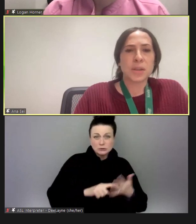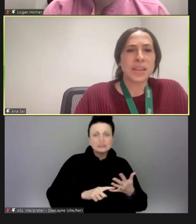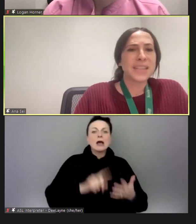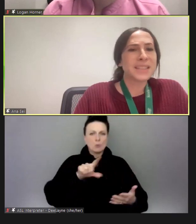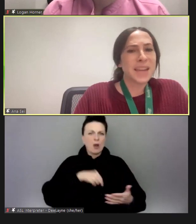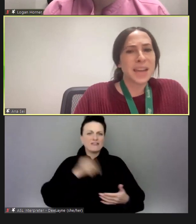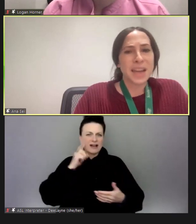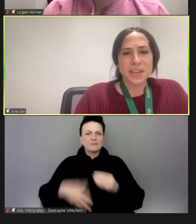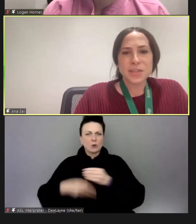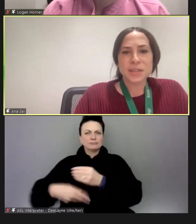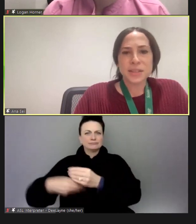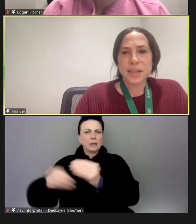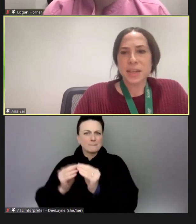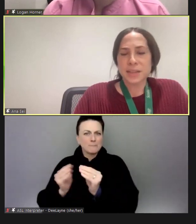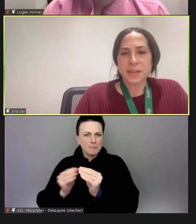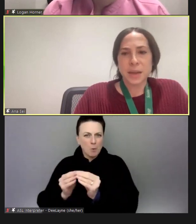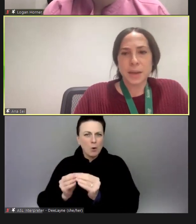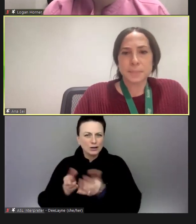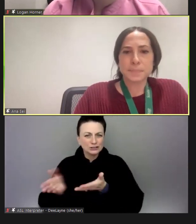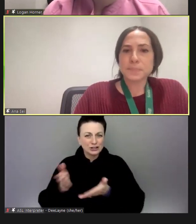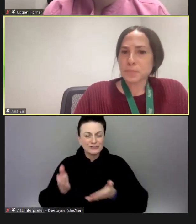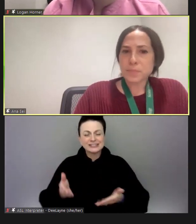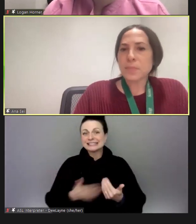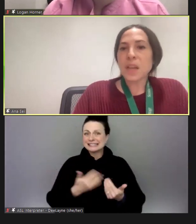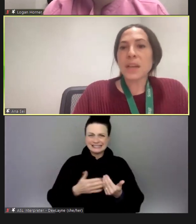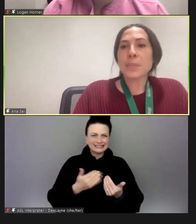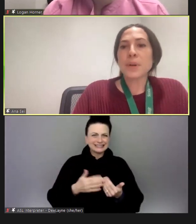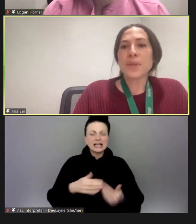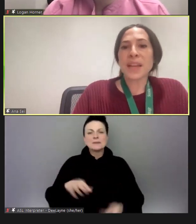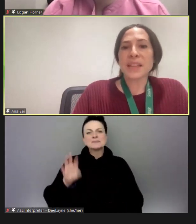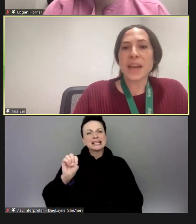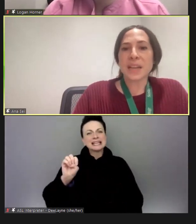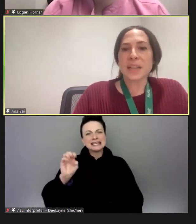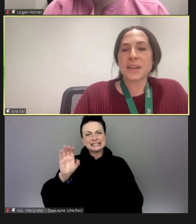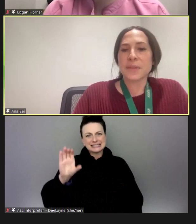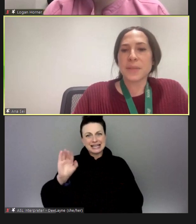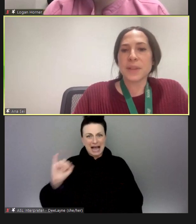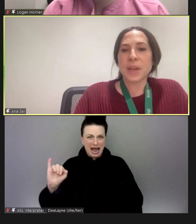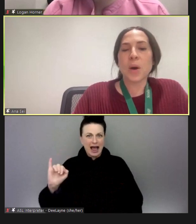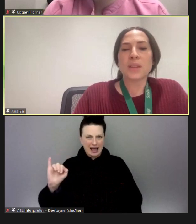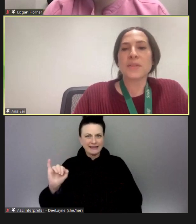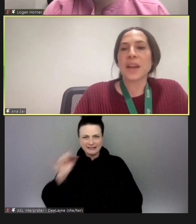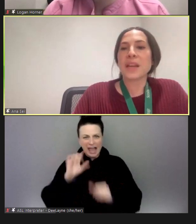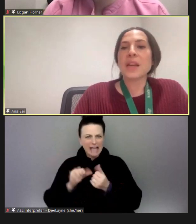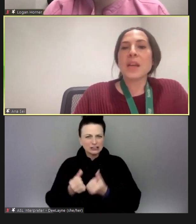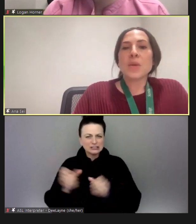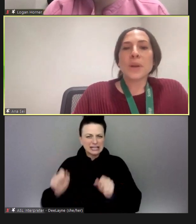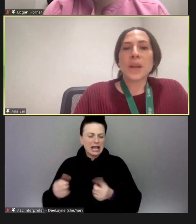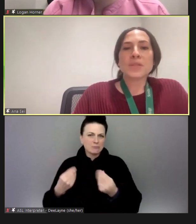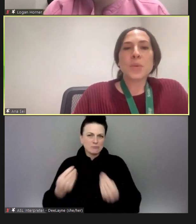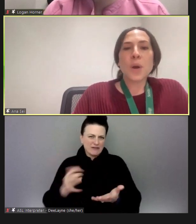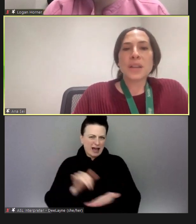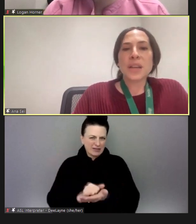ECI agency is um can provide that if if